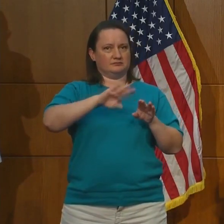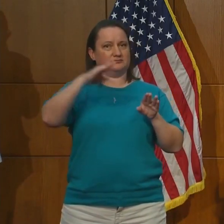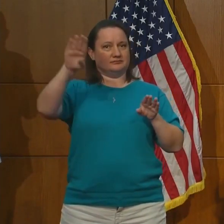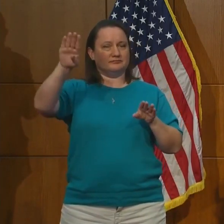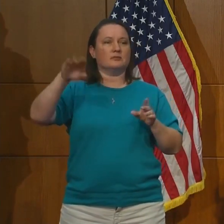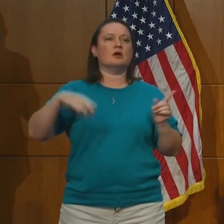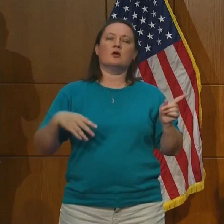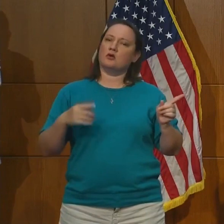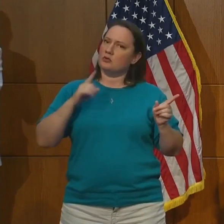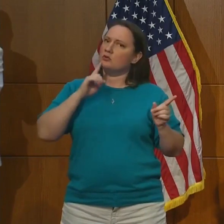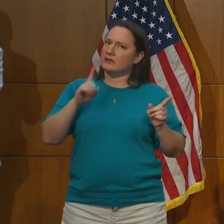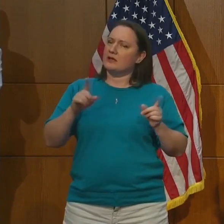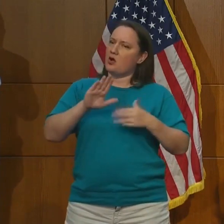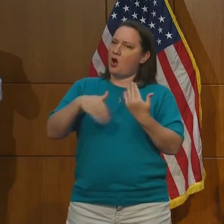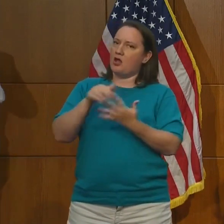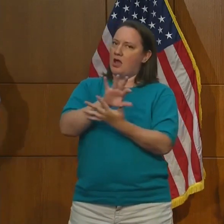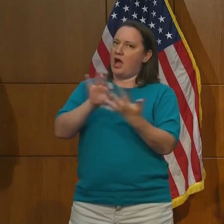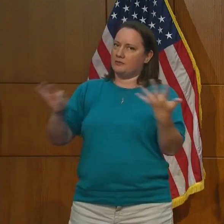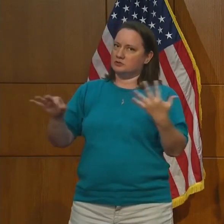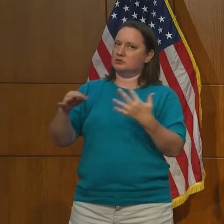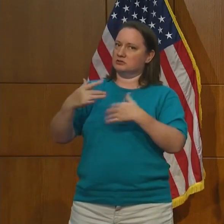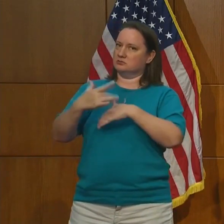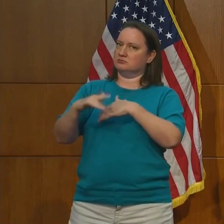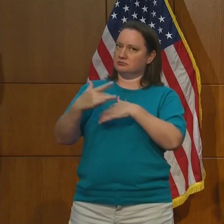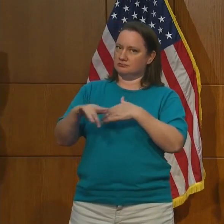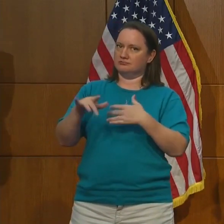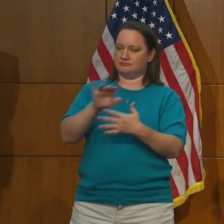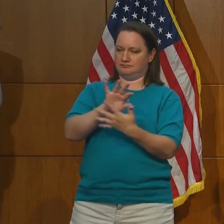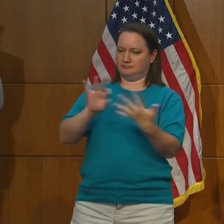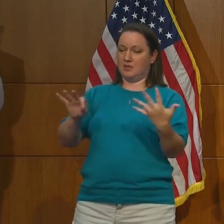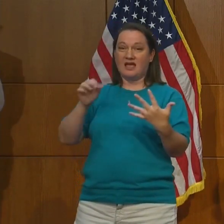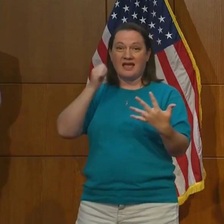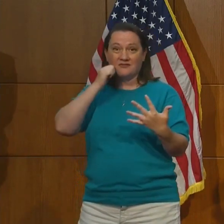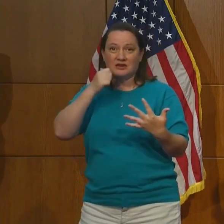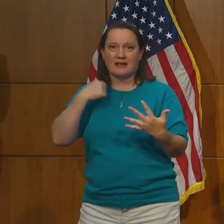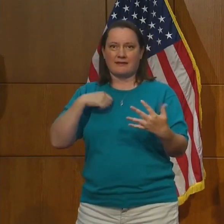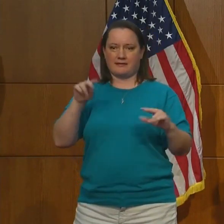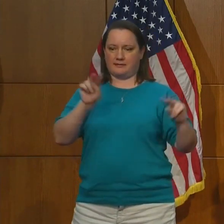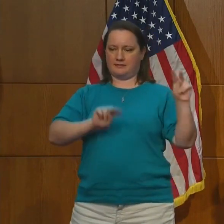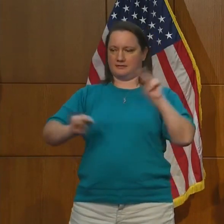CURB CASE GROWTH. QUESTION ABOUT THE REGION WHICH IN WHICH